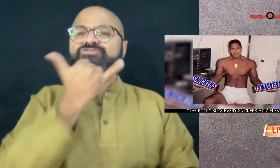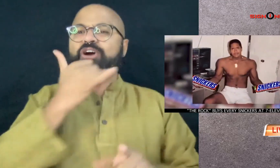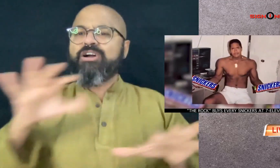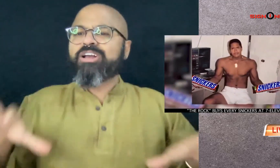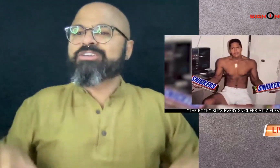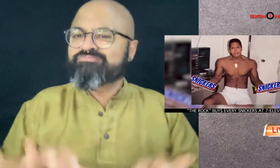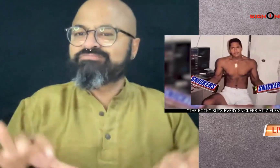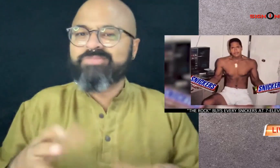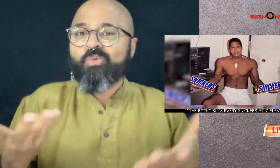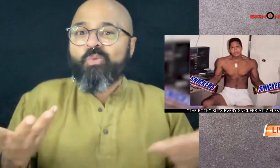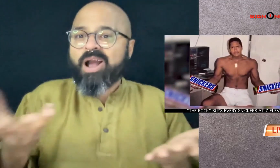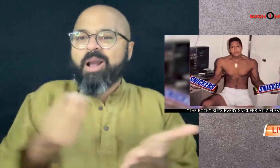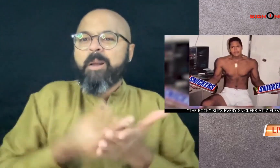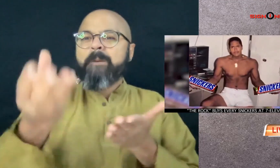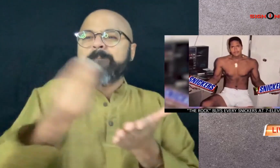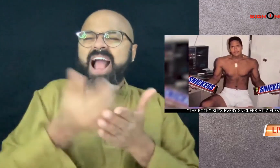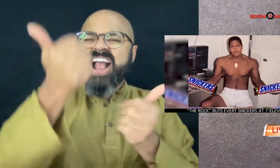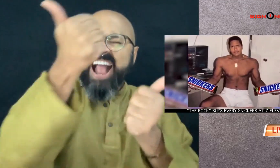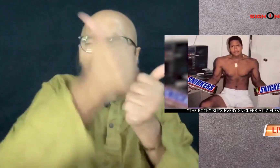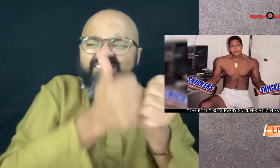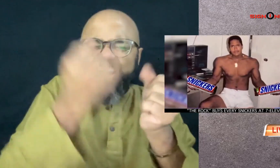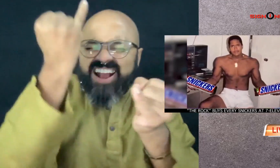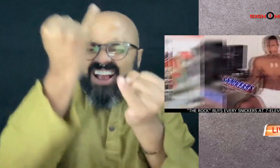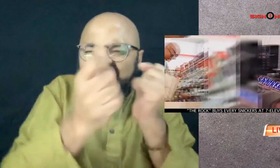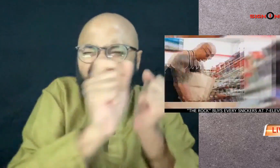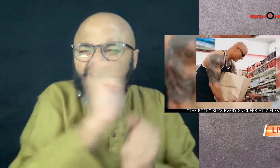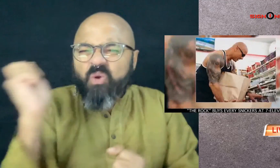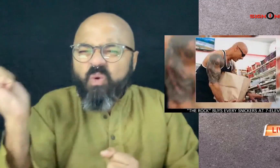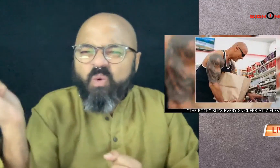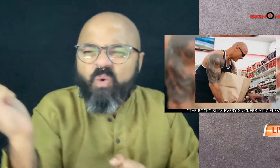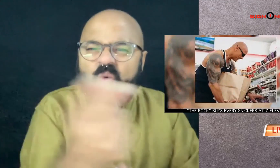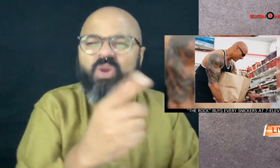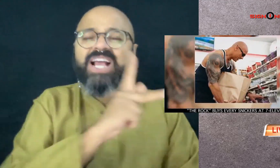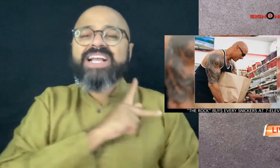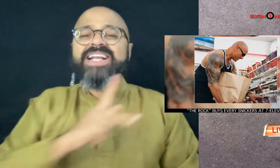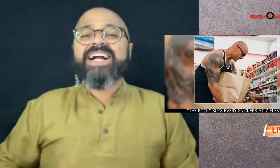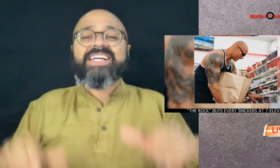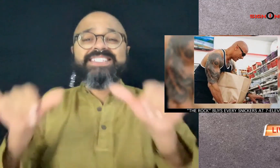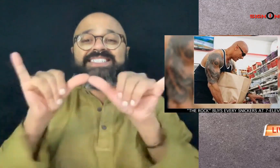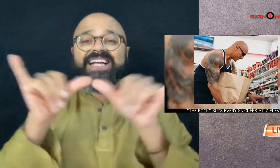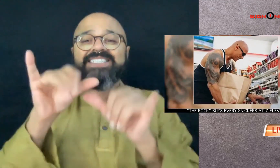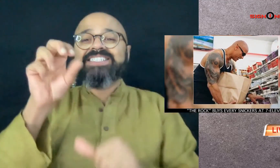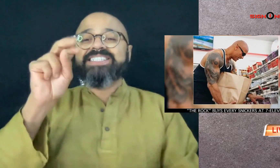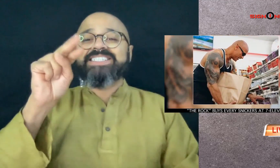The Rock decided to make right his wrongdoings by buying every last king sized Snickers in